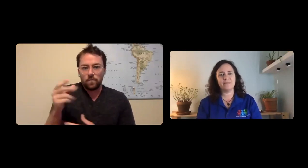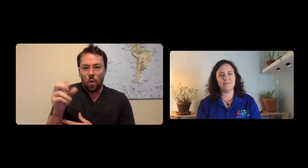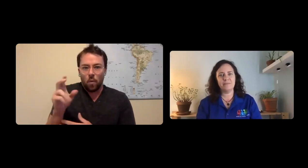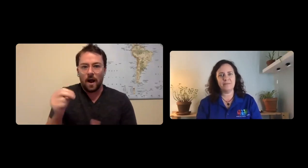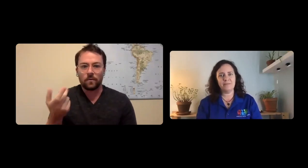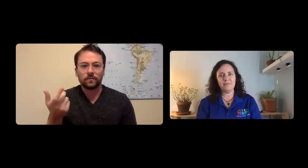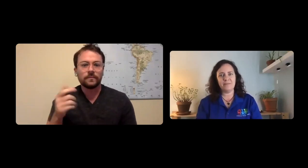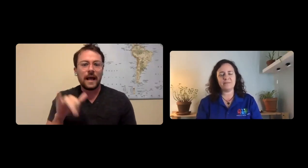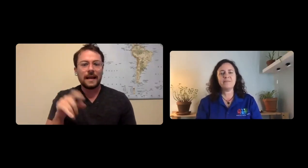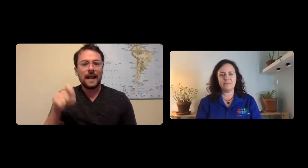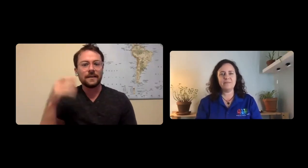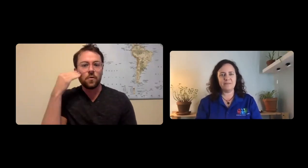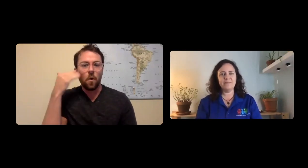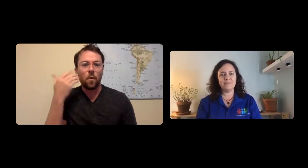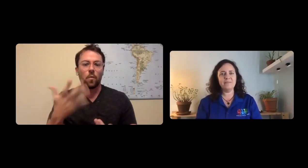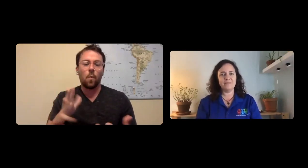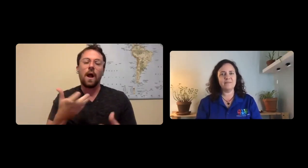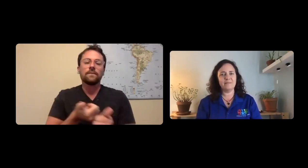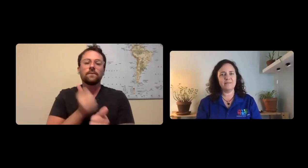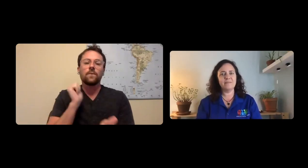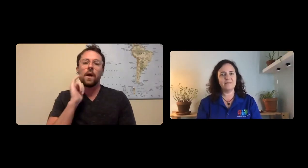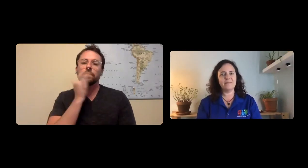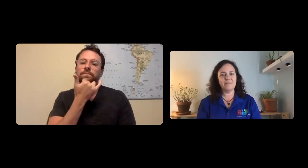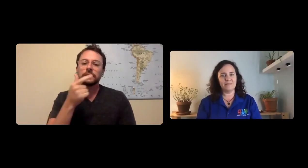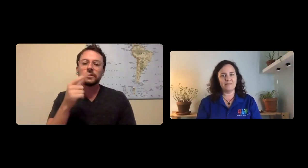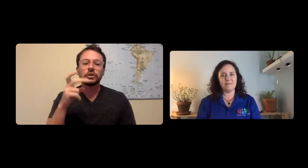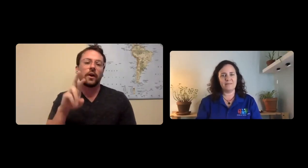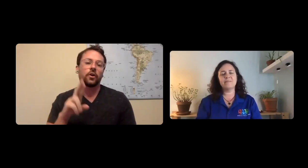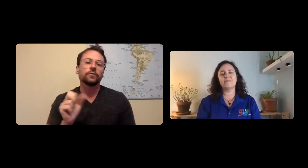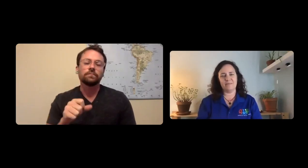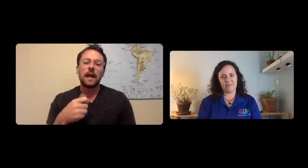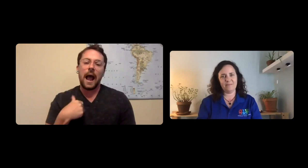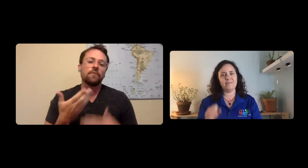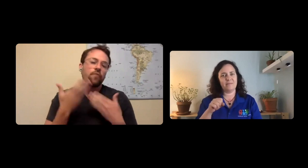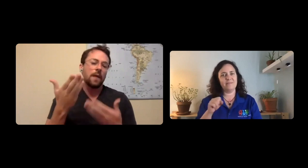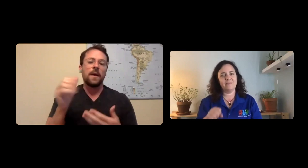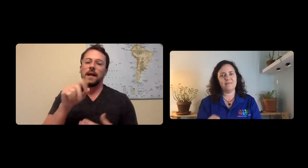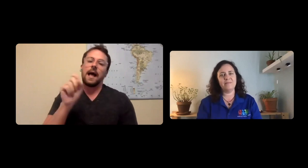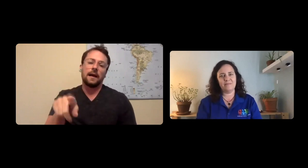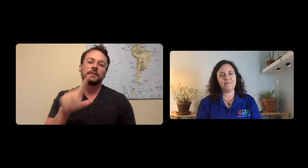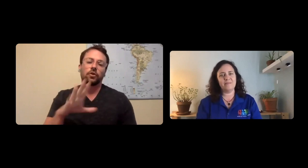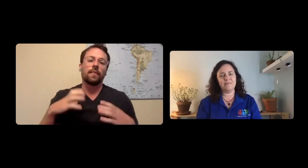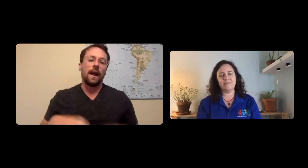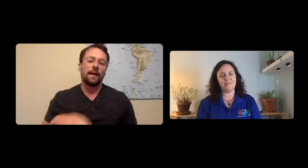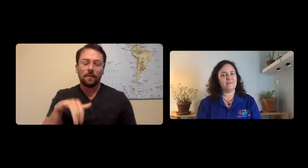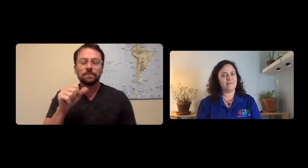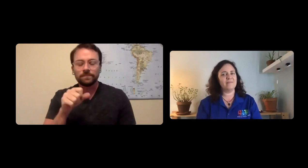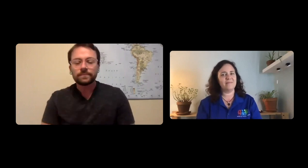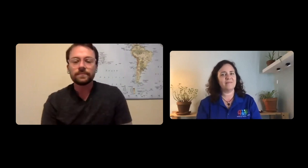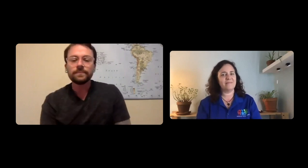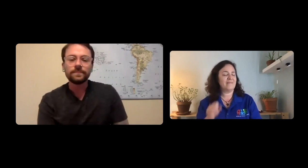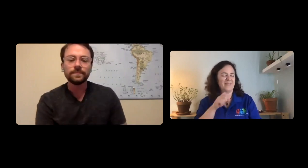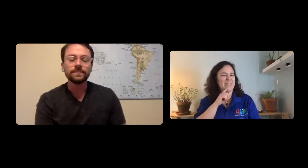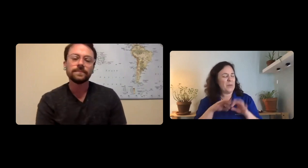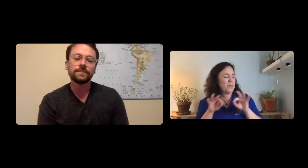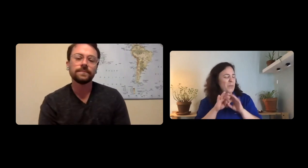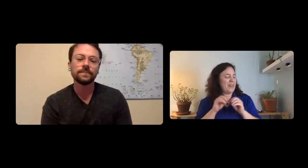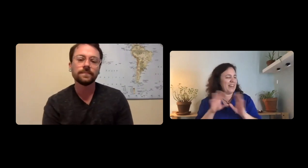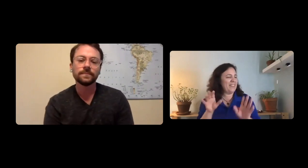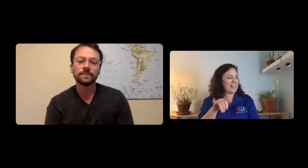It recognizes I have pronouns I would prefer and it avoids misgendering me in the interpretation.